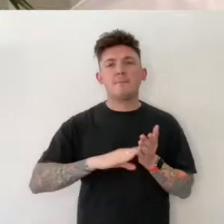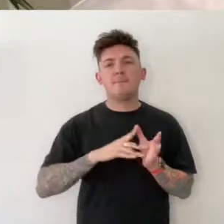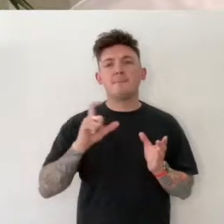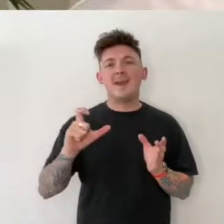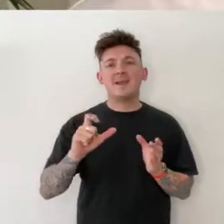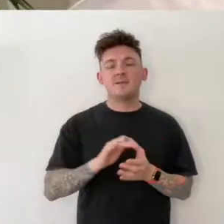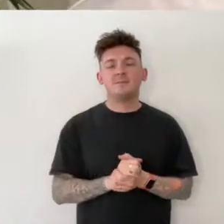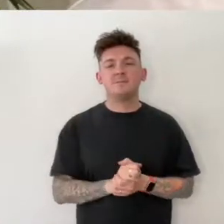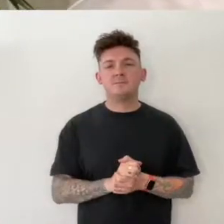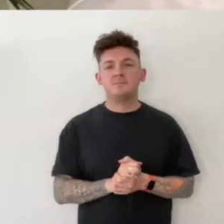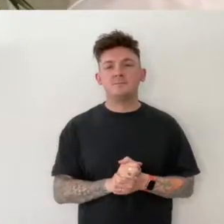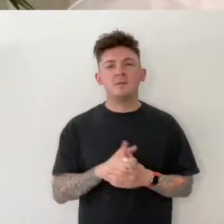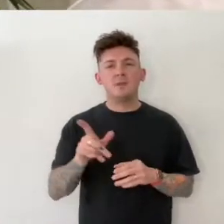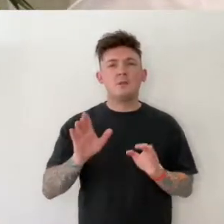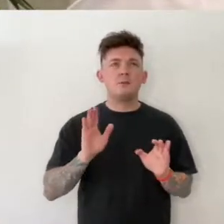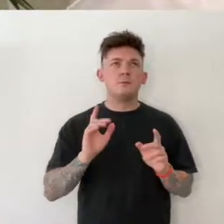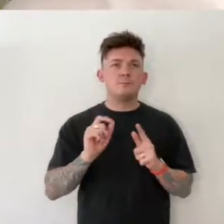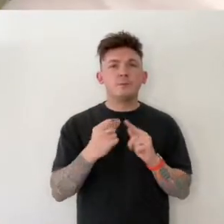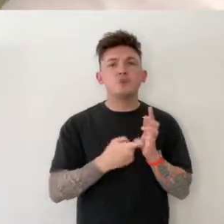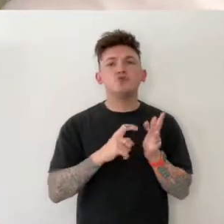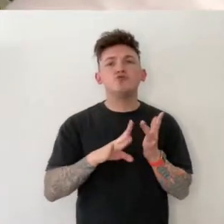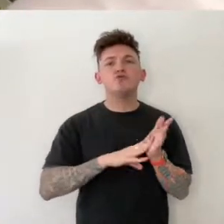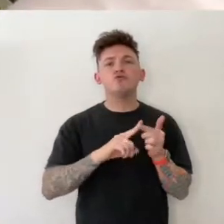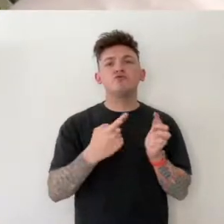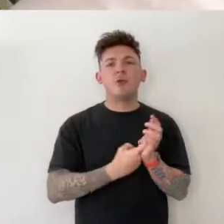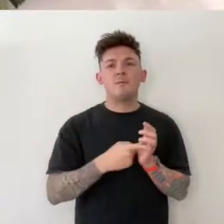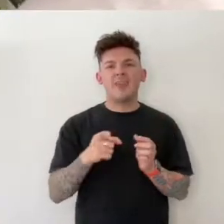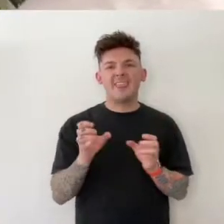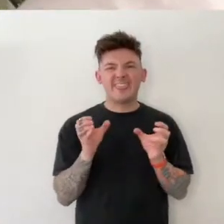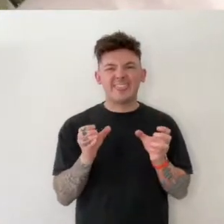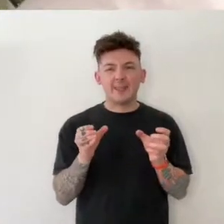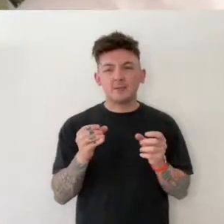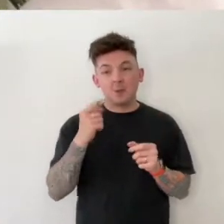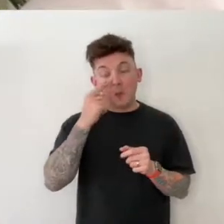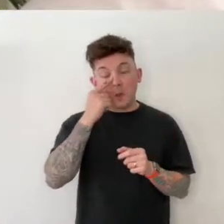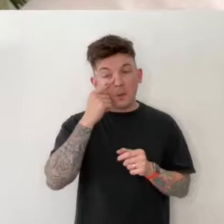form of primer but it's much thicker, so i just get a little brush and i just get a bit